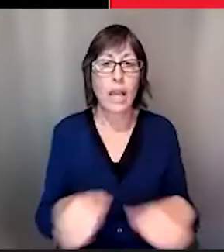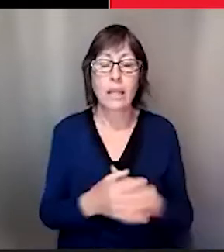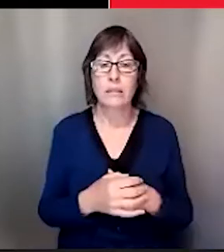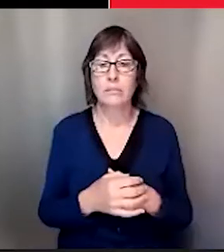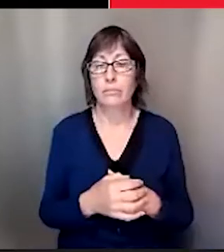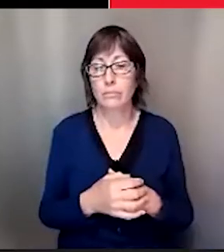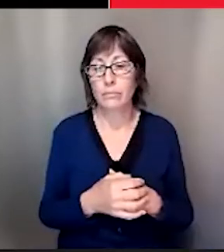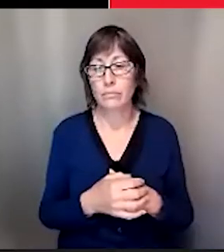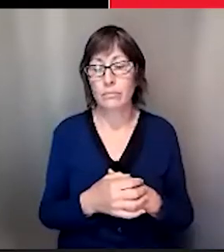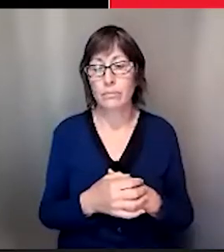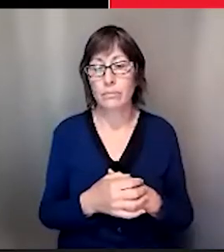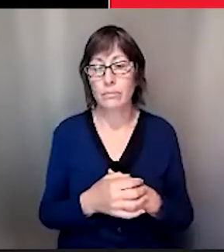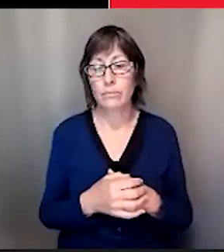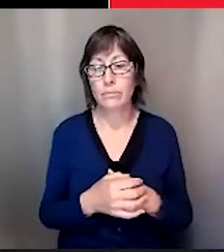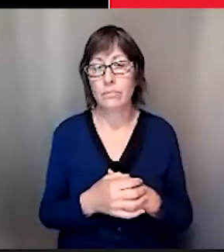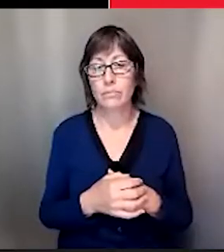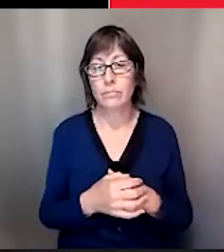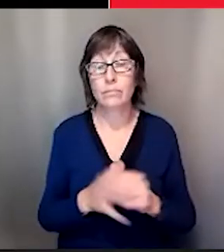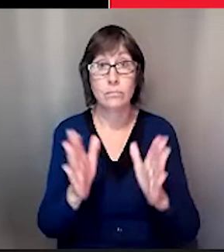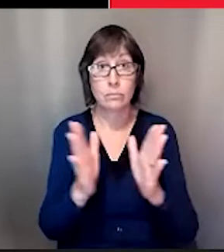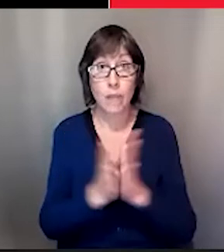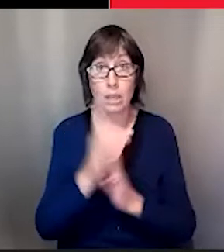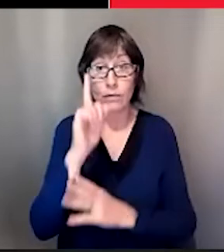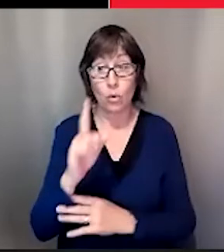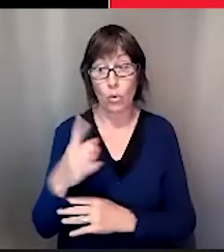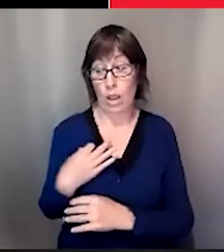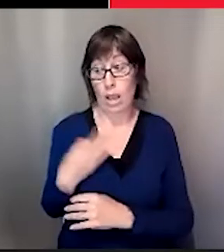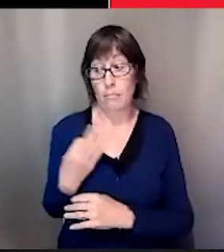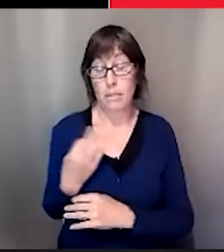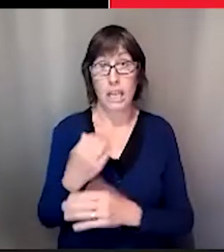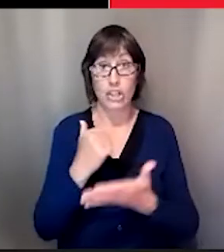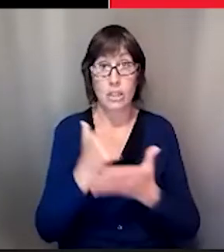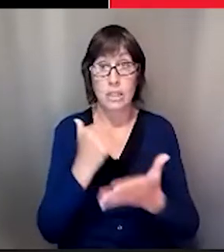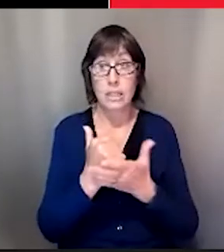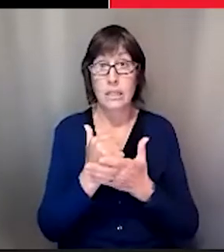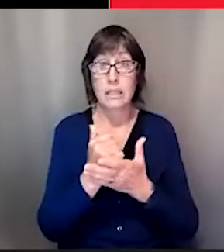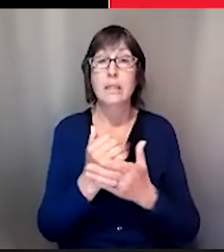To request application assistance, please contact us at least two before the submission